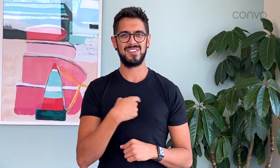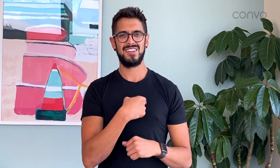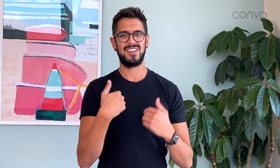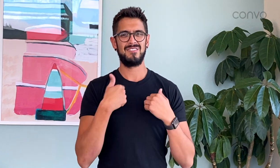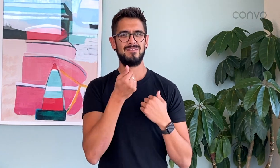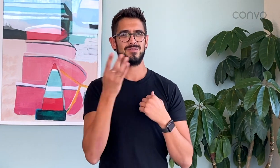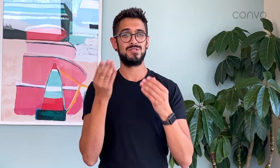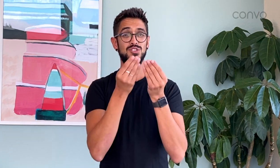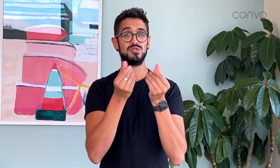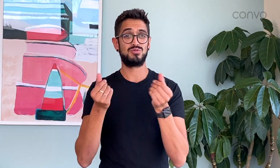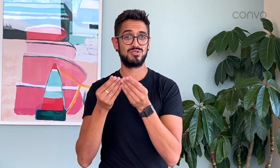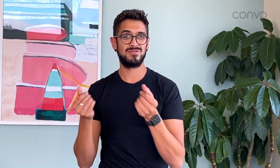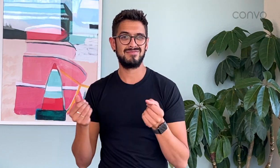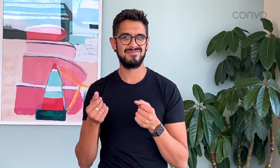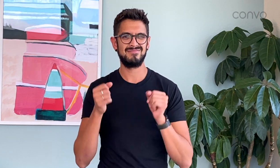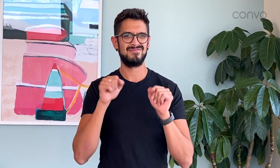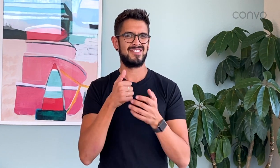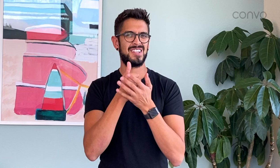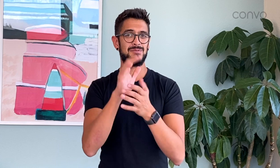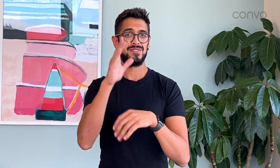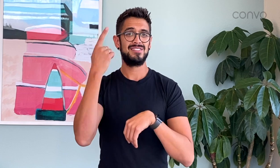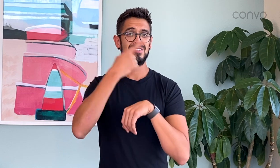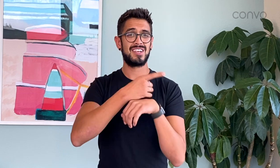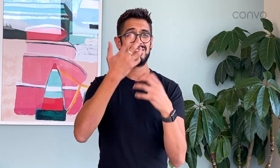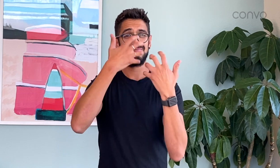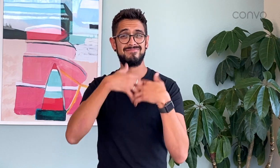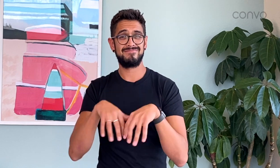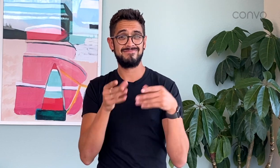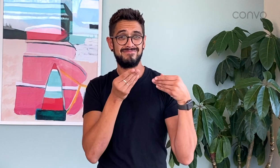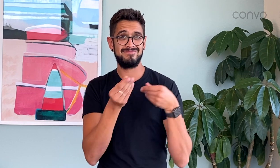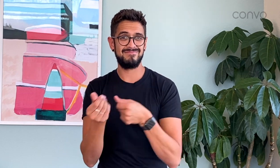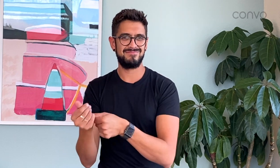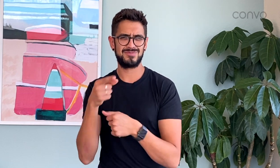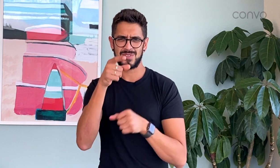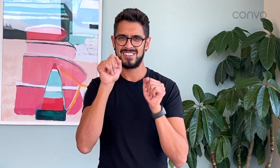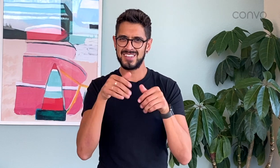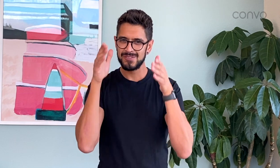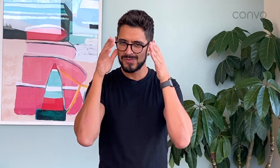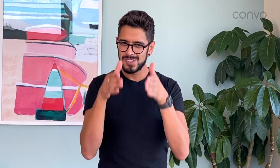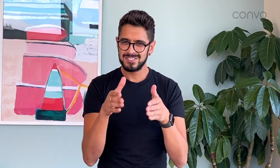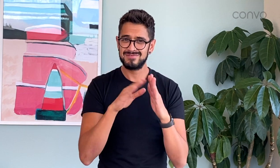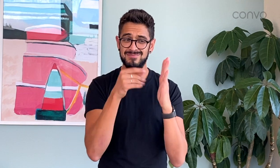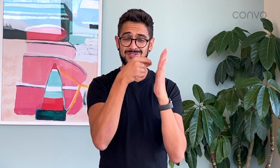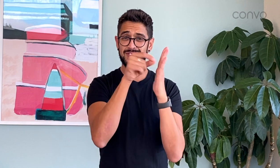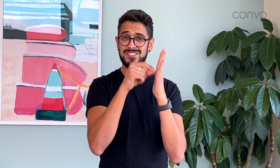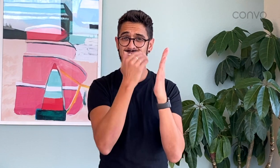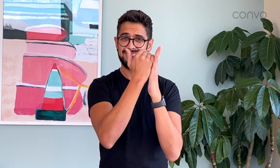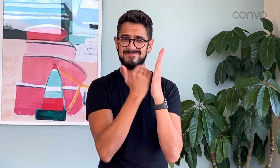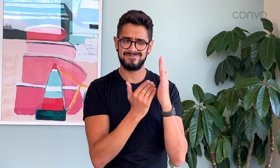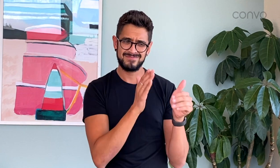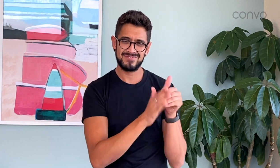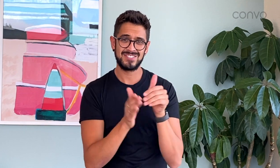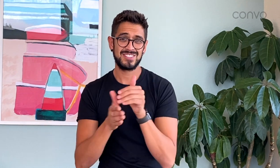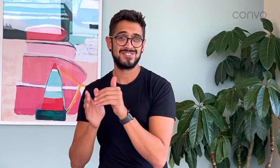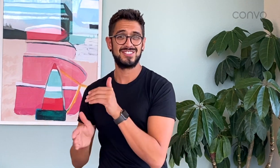We have a few solutions that can help your day go more smoothly, so you can focus on checking things off your list!